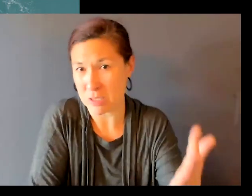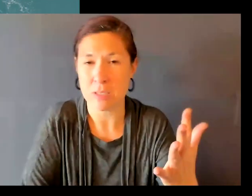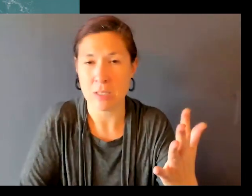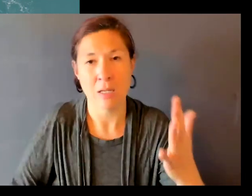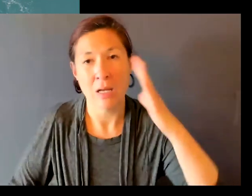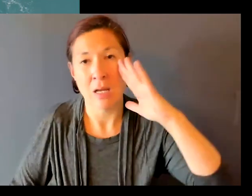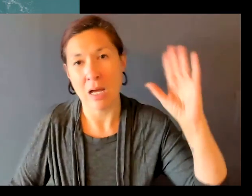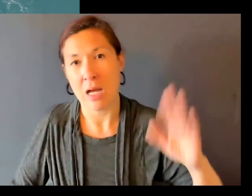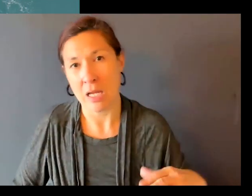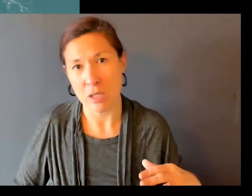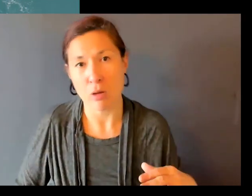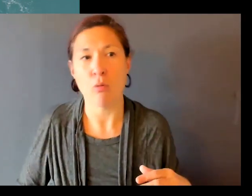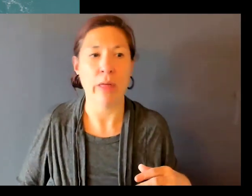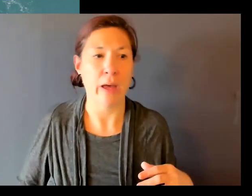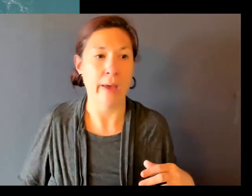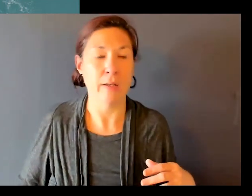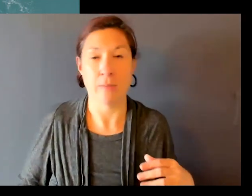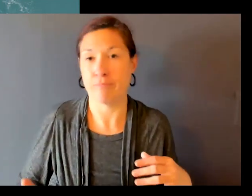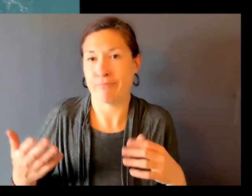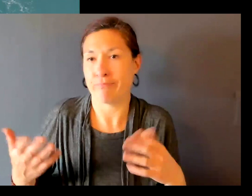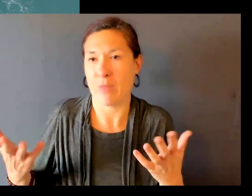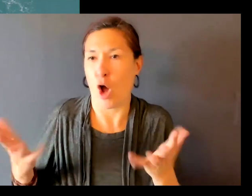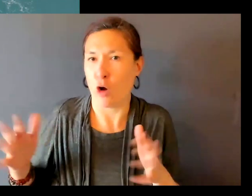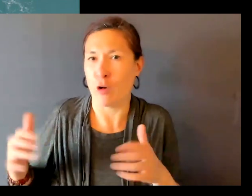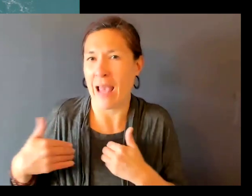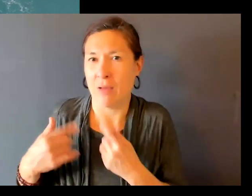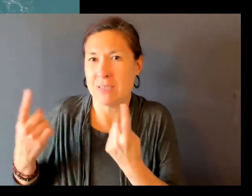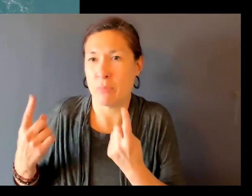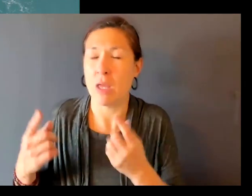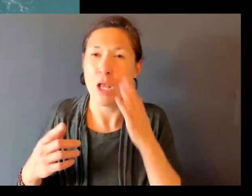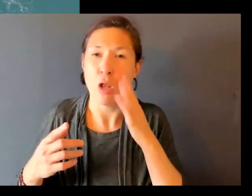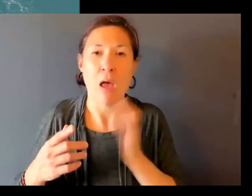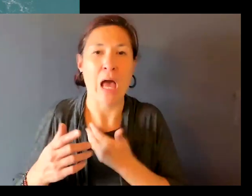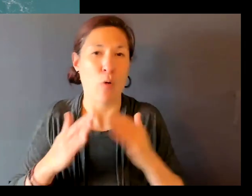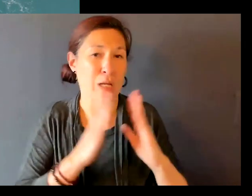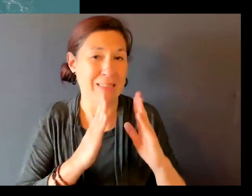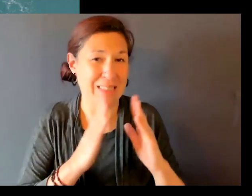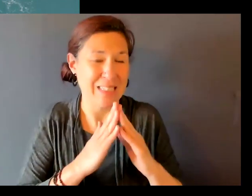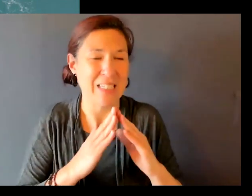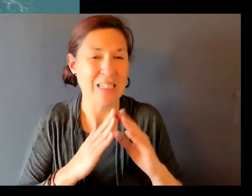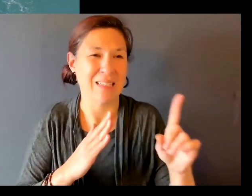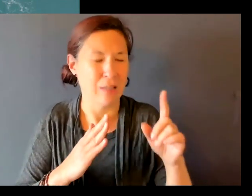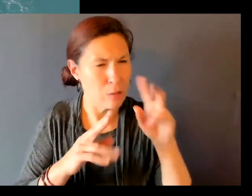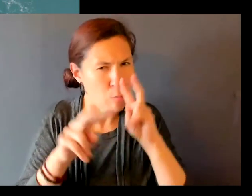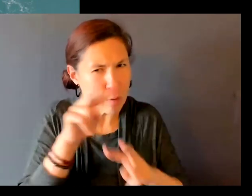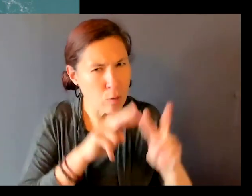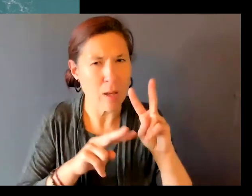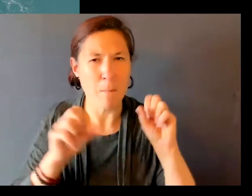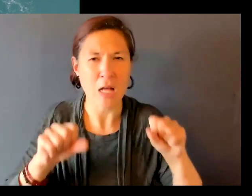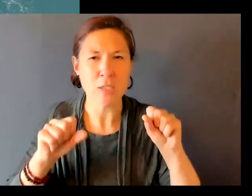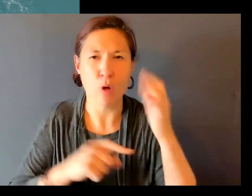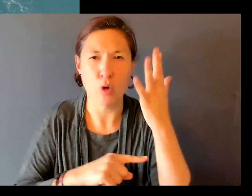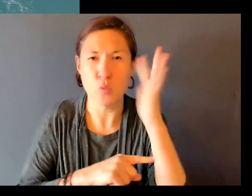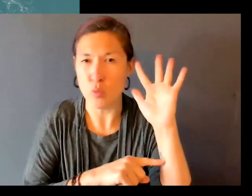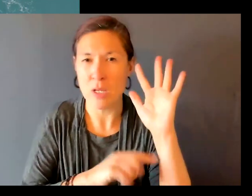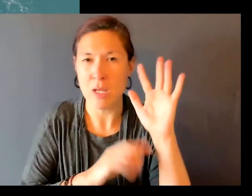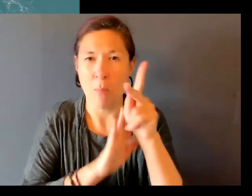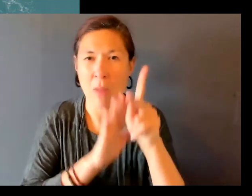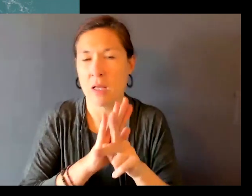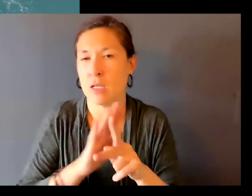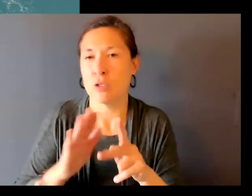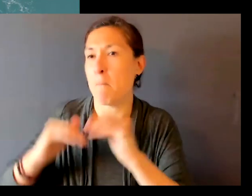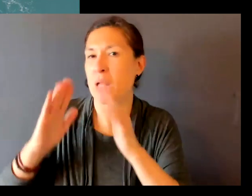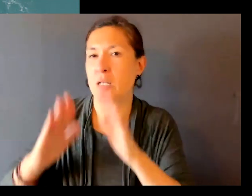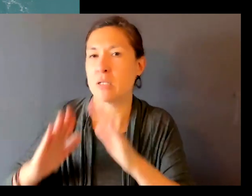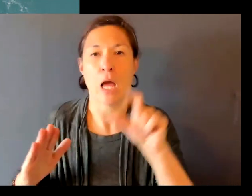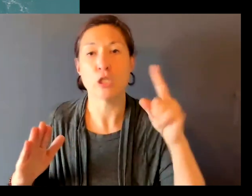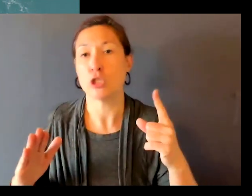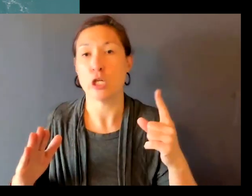This just shrinks and shrinks the area. And we have the Indian pond site that was in Kingston that was removed from bio map three, and it is now slated for 25 acre strip mine. We have environmental justice neighborhoods who would love to learn more about biodiversity, and who we are trying to educate about biodiversity, but how can they do that when they are -- when the forests right up to their backyard is being clear cut and strip mined and permanently removed.